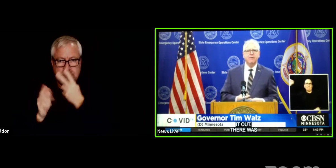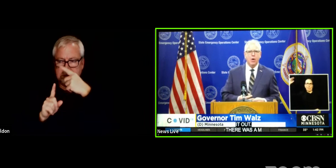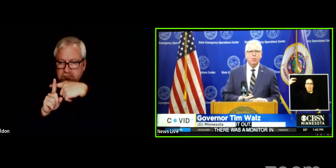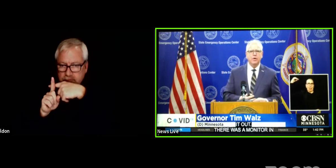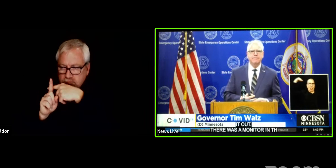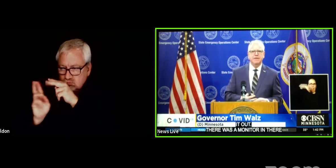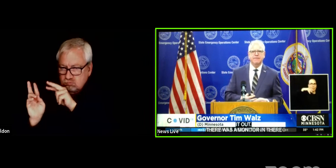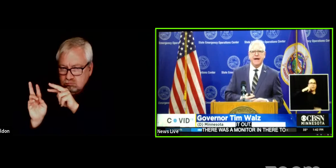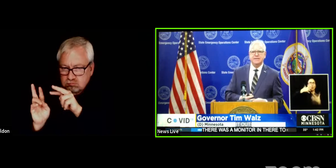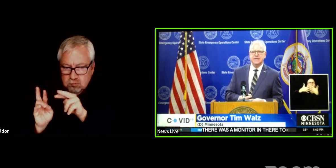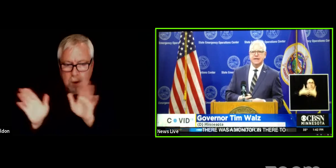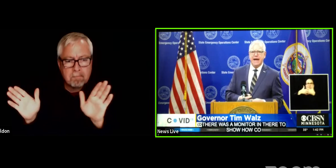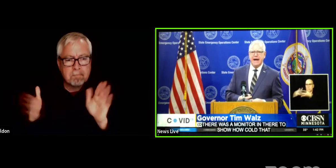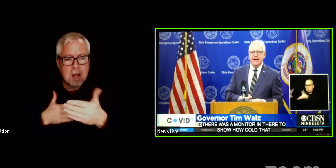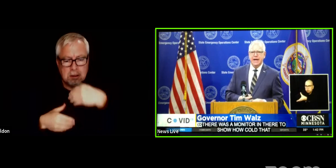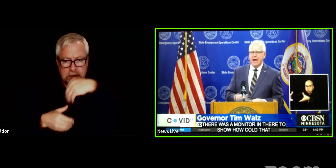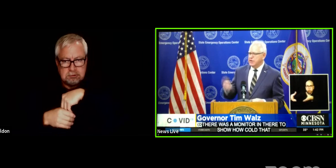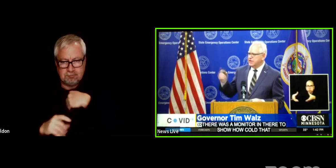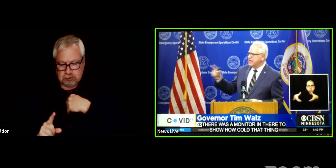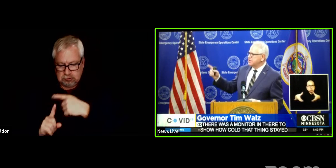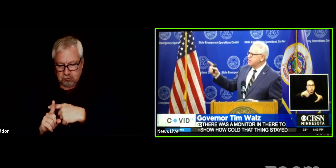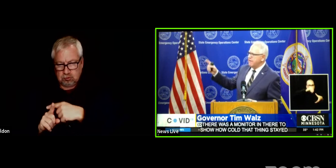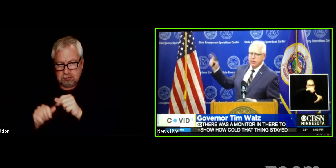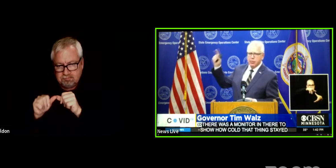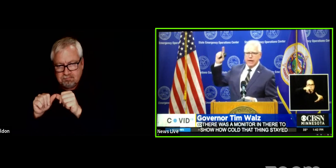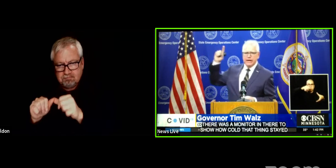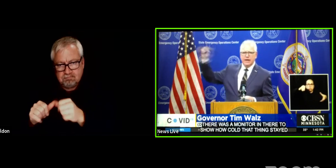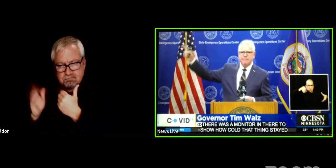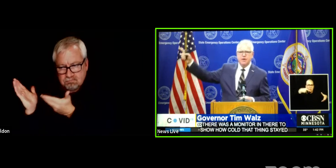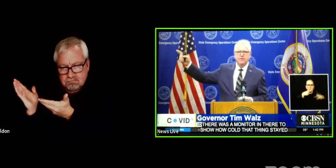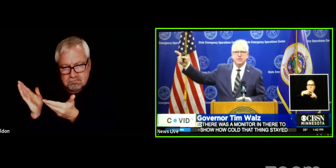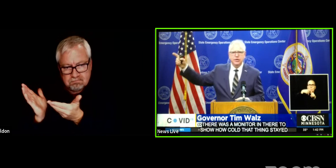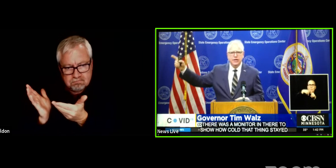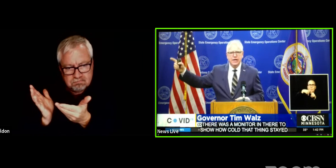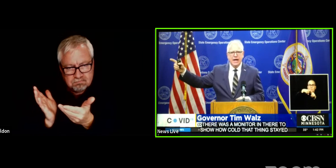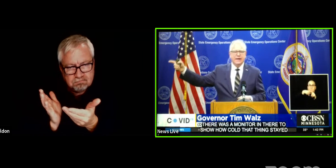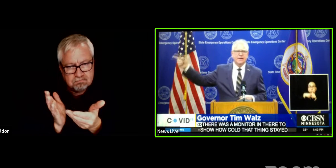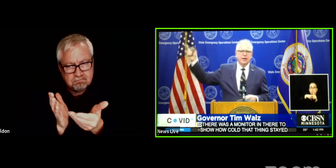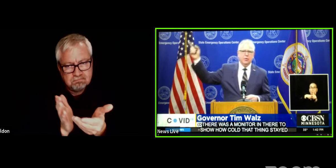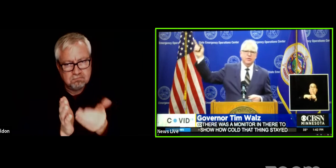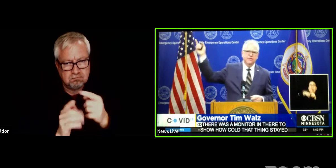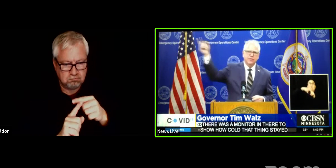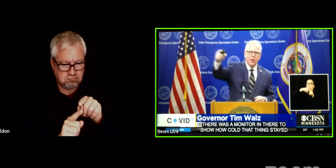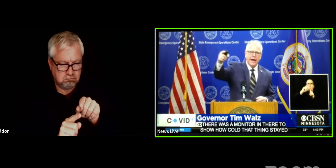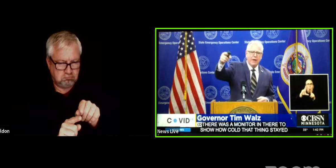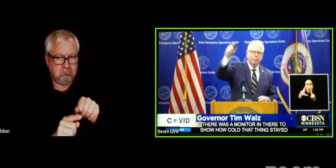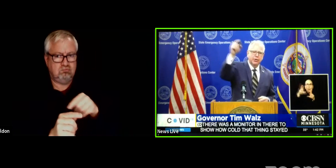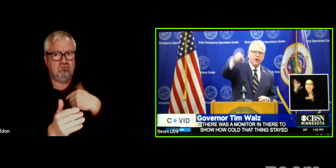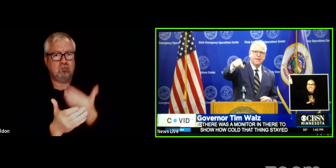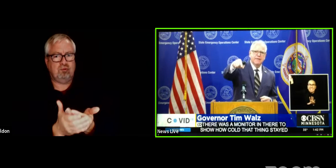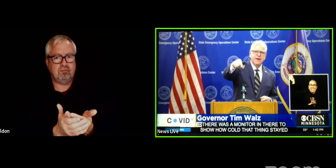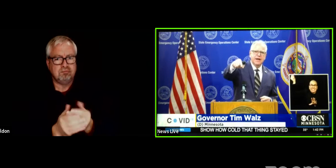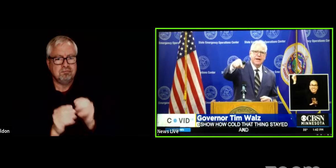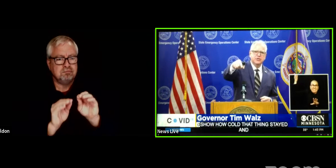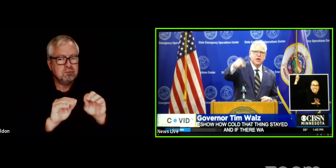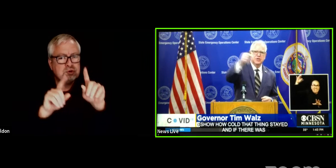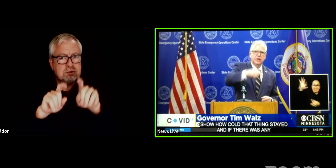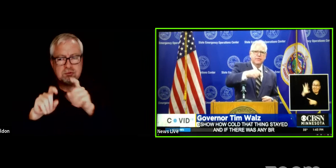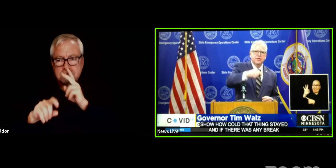OF WHAT WOULD HAVE BEEN THE VACCINE IN THAT. AND WE TESTED THAT FROM WHEN IT LEFT THEIR FACILITY UNTIL IT WAS FLOWING O. ING OUT, PUT ON THE FED EX TRUCKS, DELIVERED